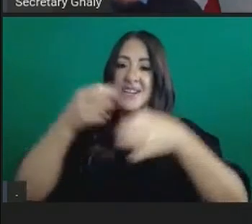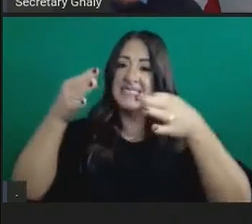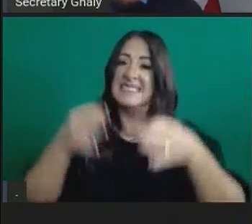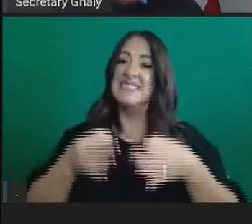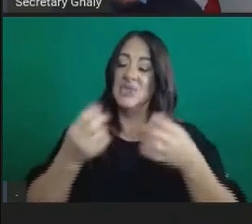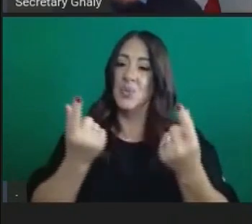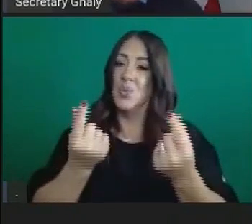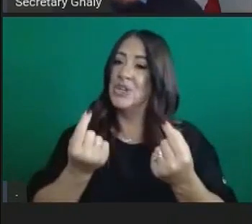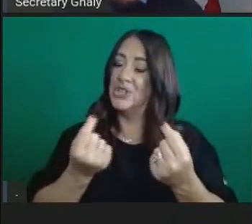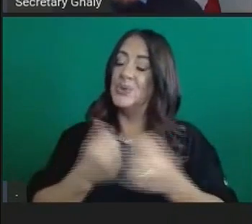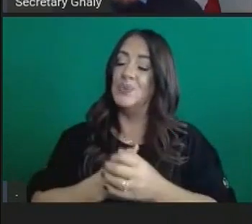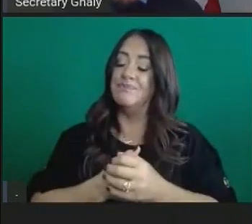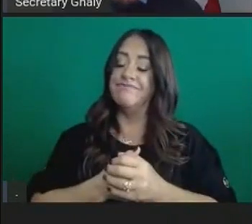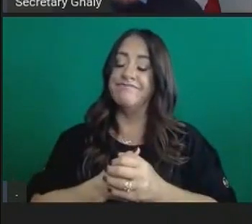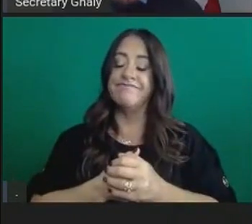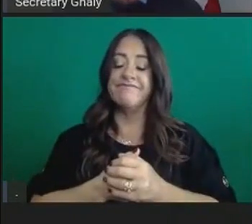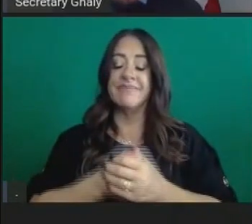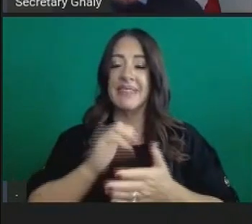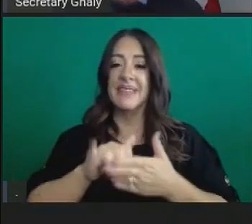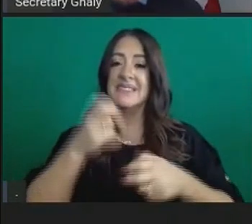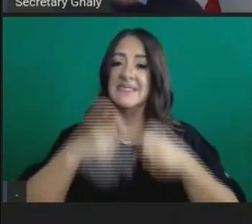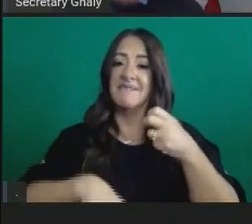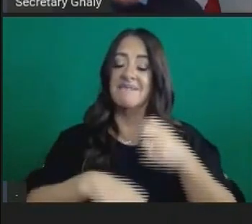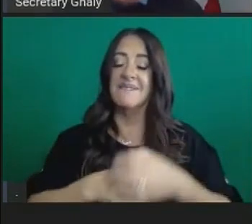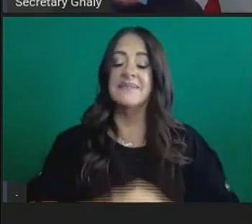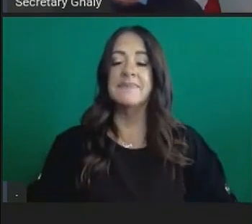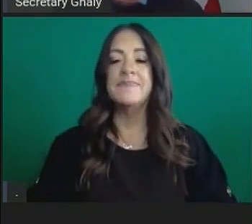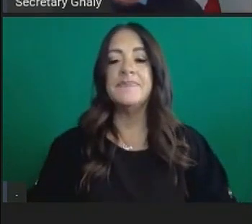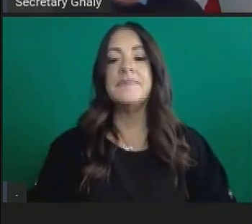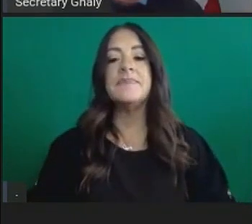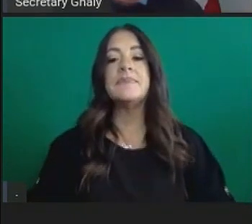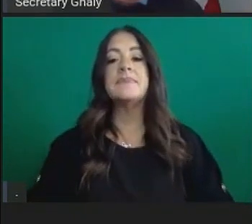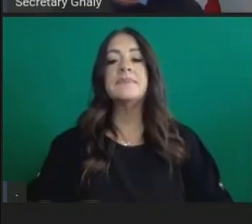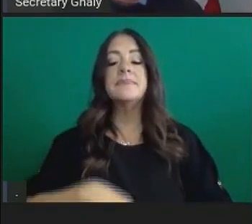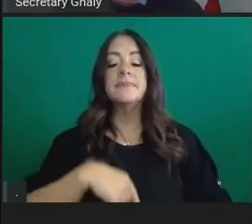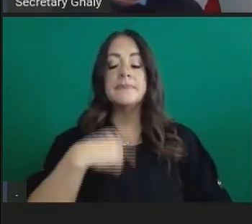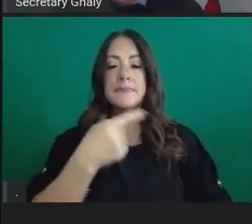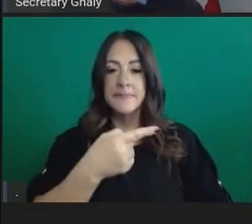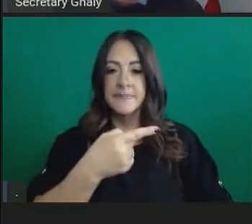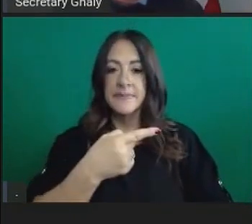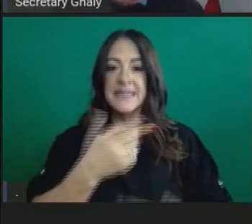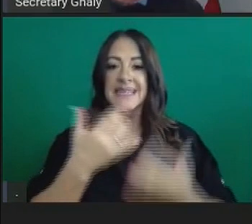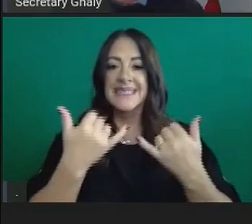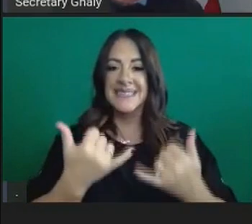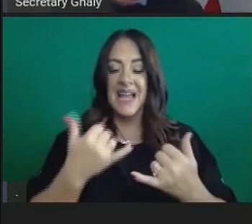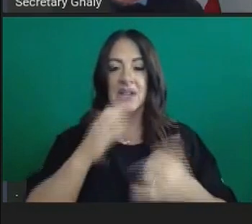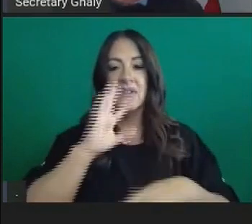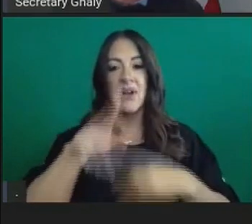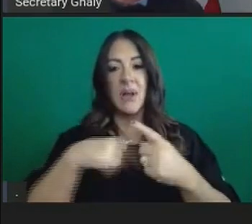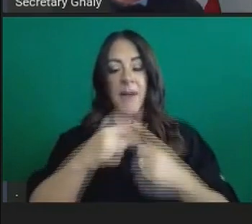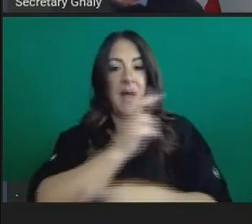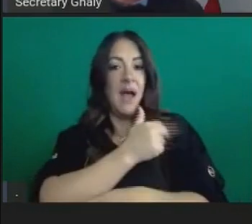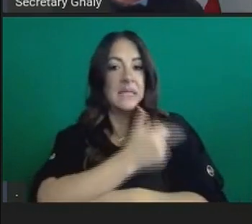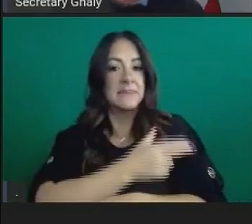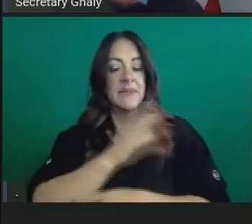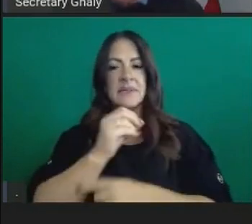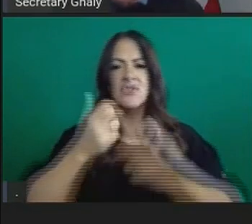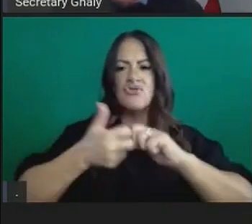WILL NEED TO RESORT TO CRISIS CARE. MEDICAL PROFESS AILS HAVE TO MAKE HARD CHOIS.